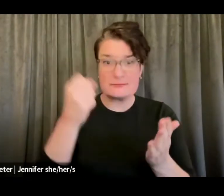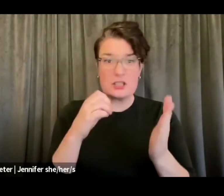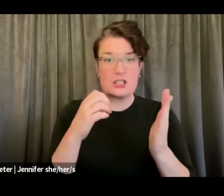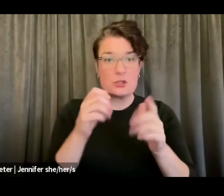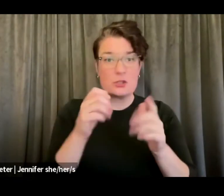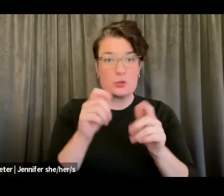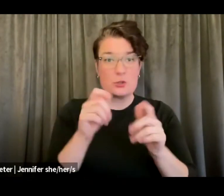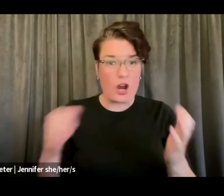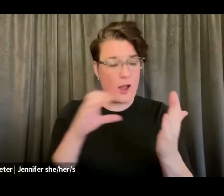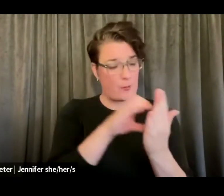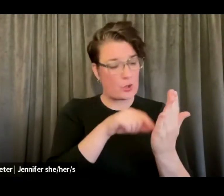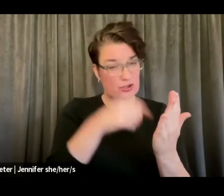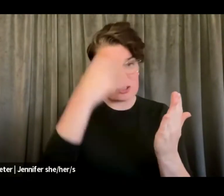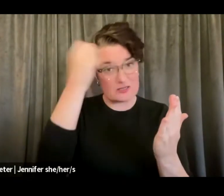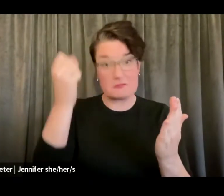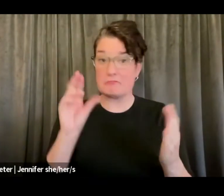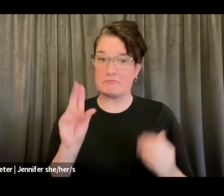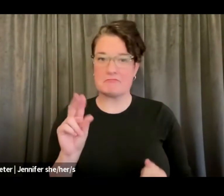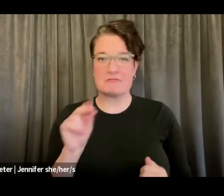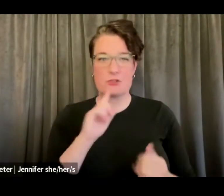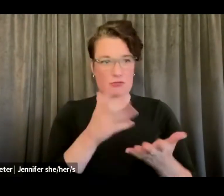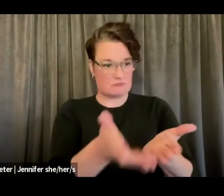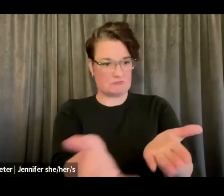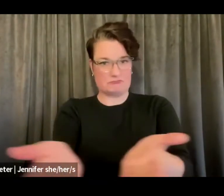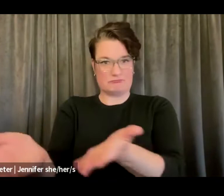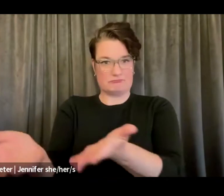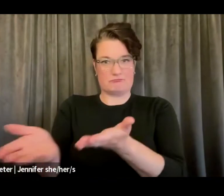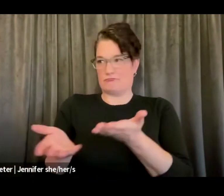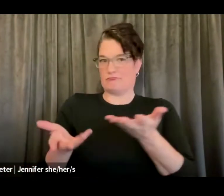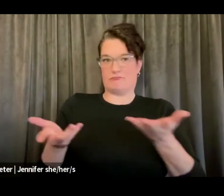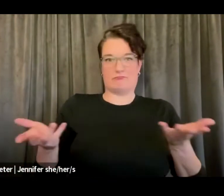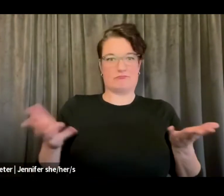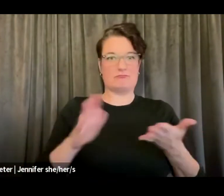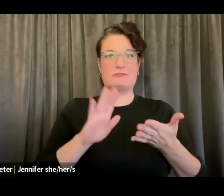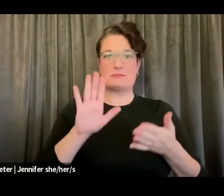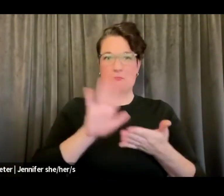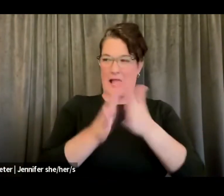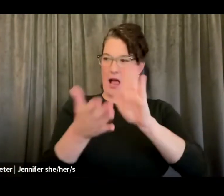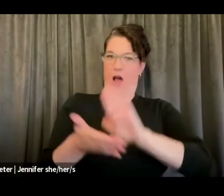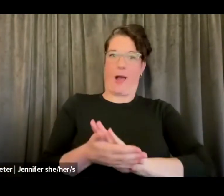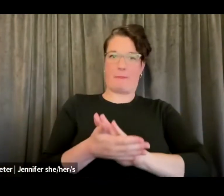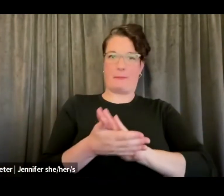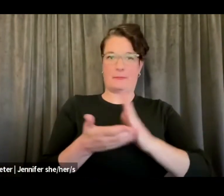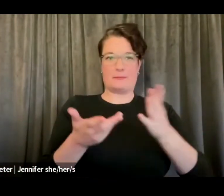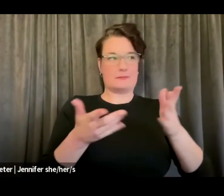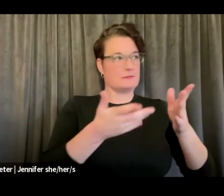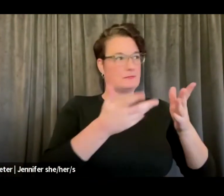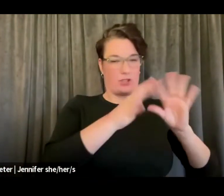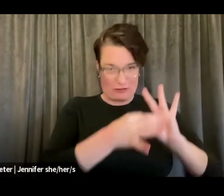It was all like our becoming and relating to this like transition moment.